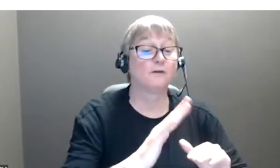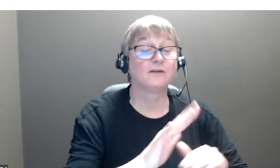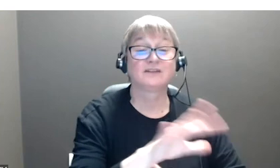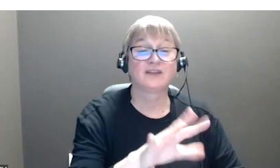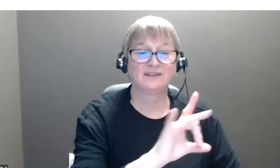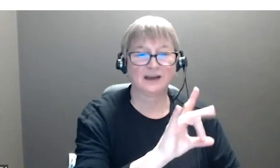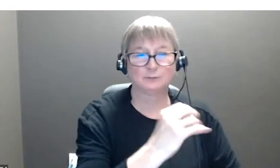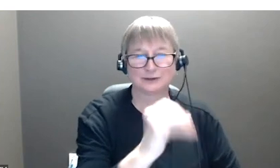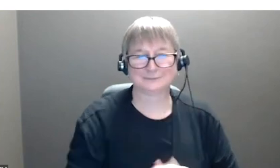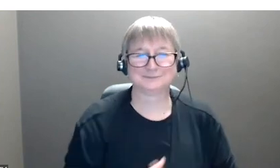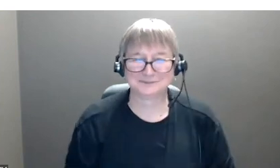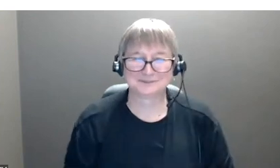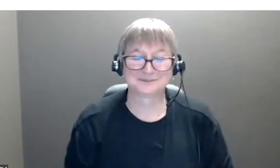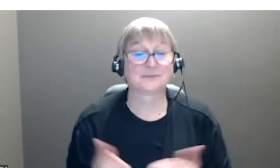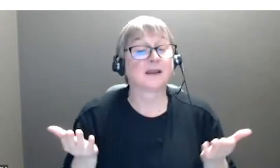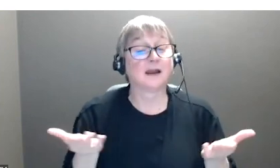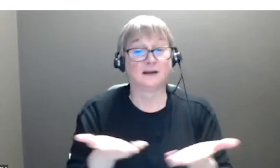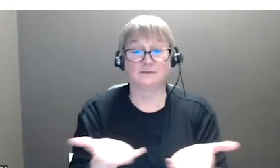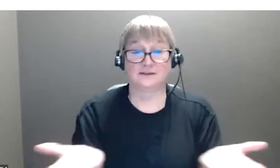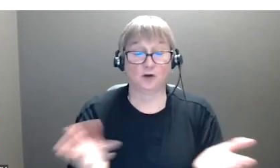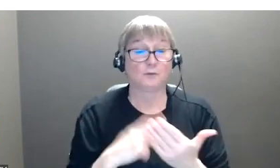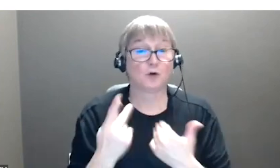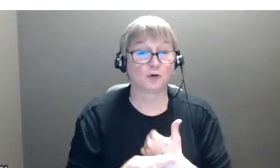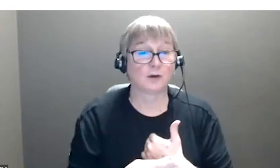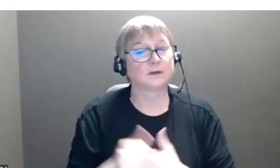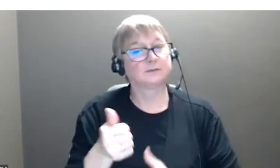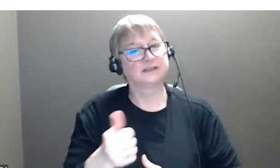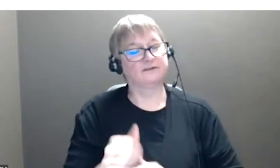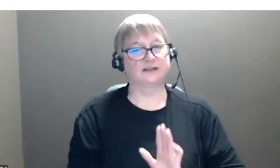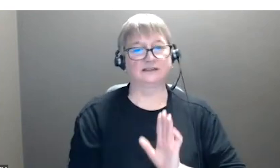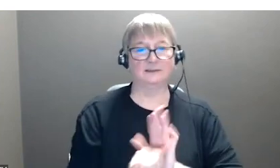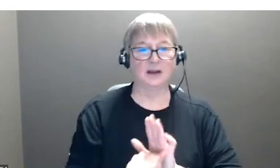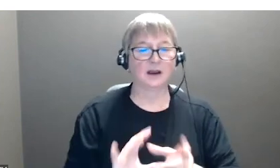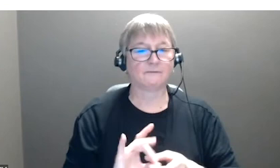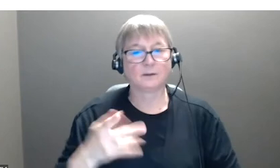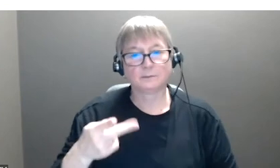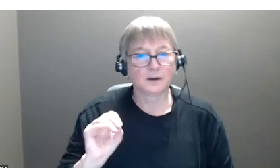self-identified members of a visible minority group. Based on those who self-identified,